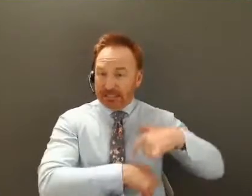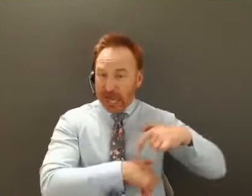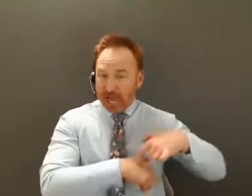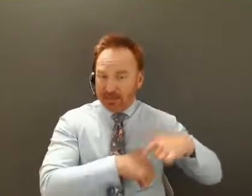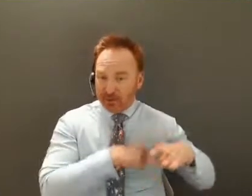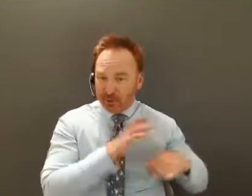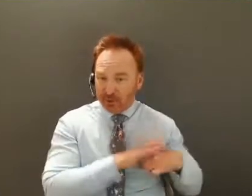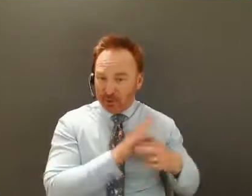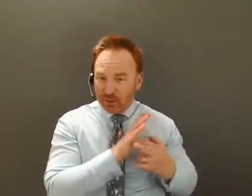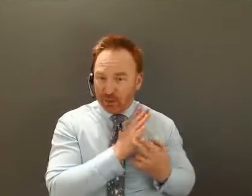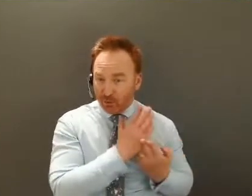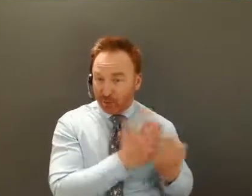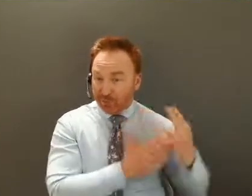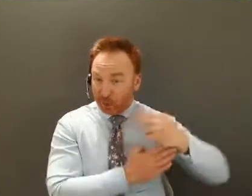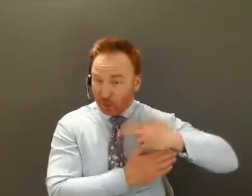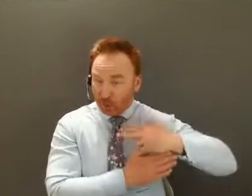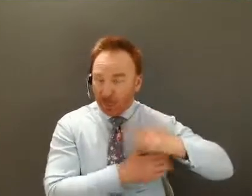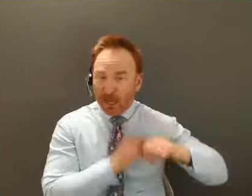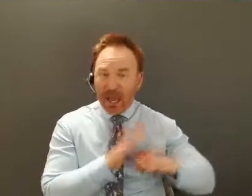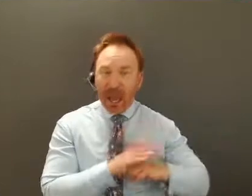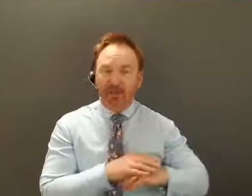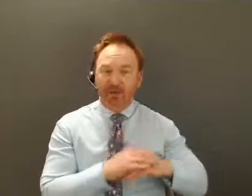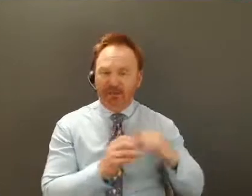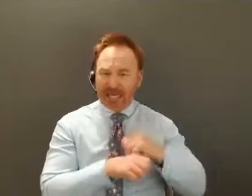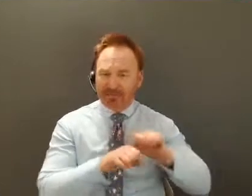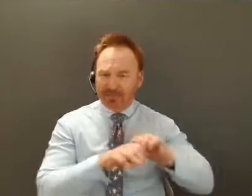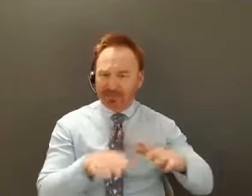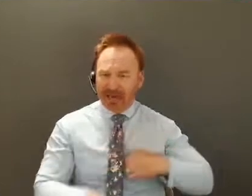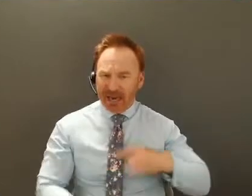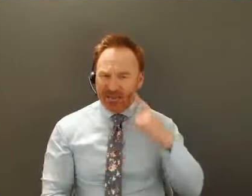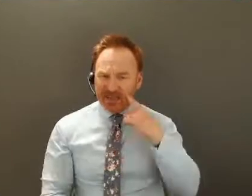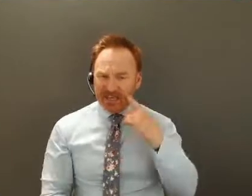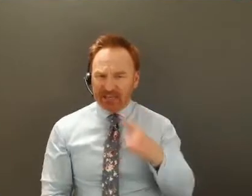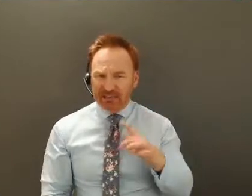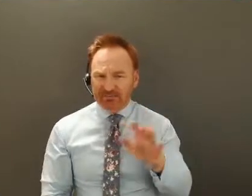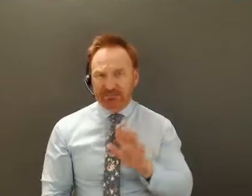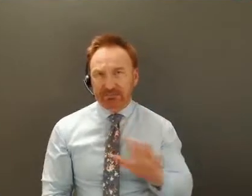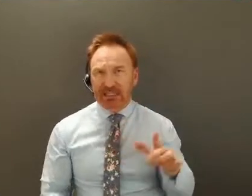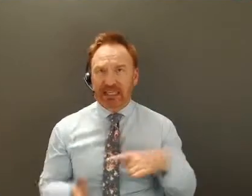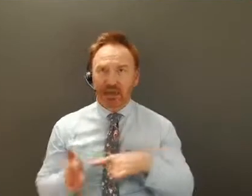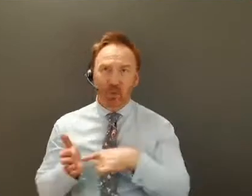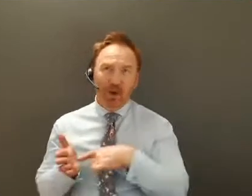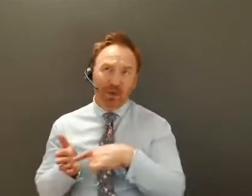what is your general take on what it means and what you are